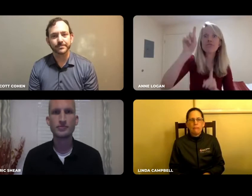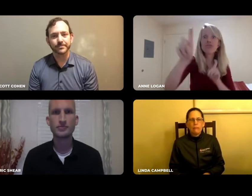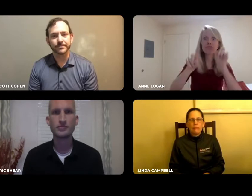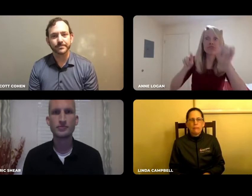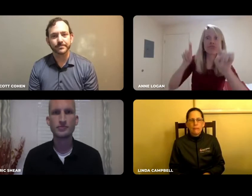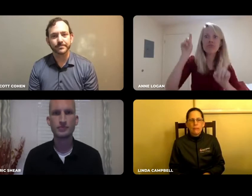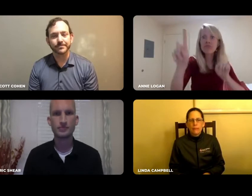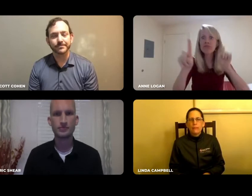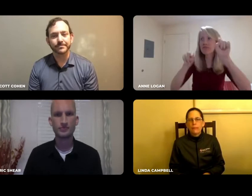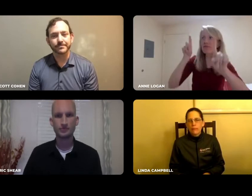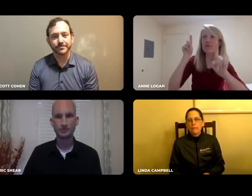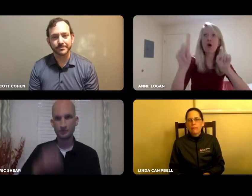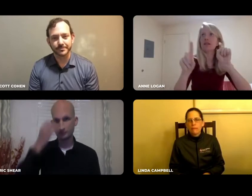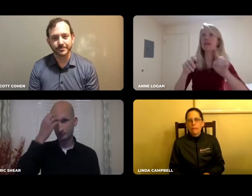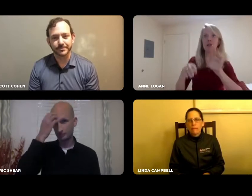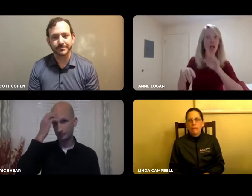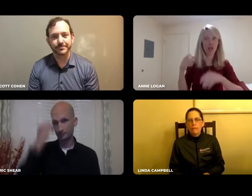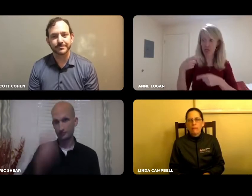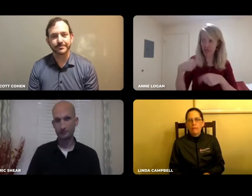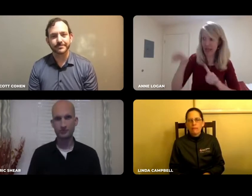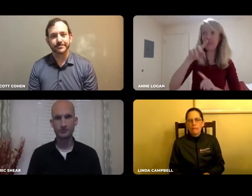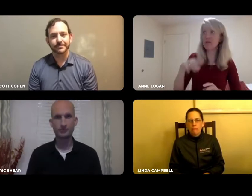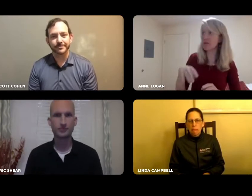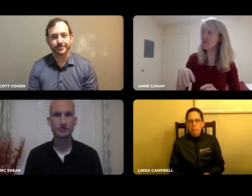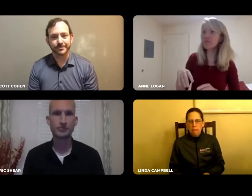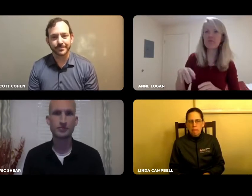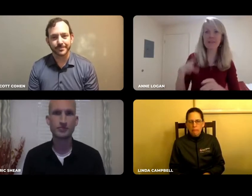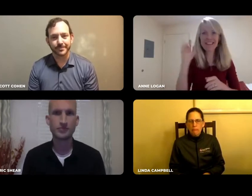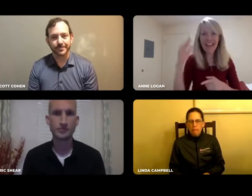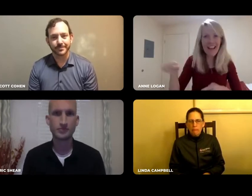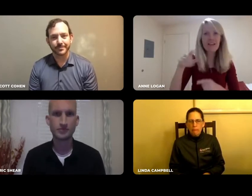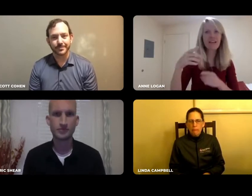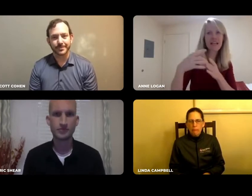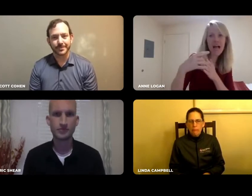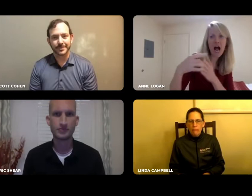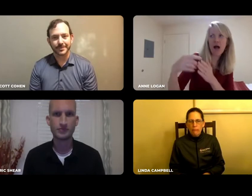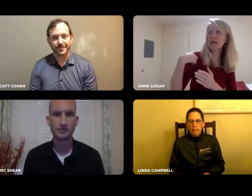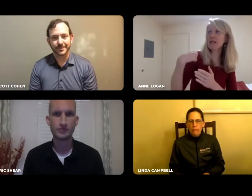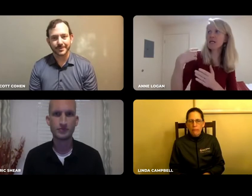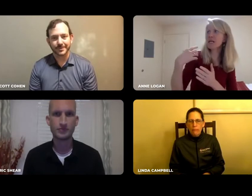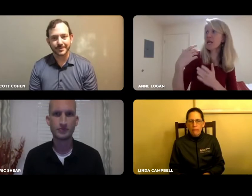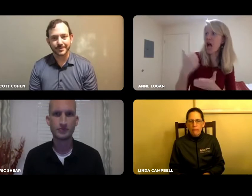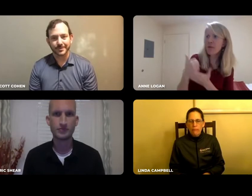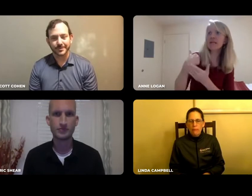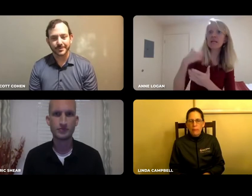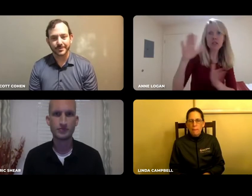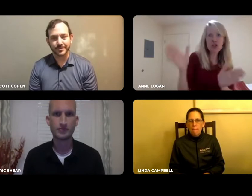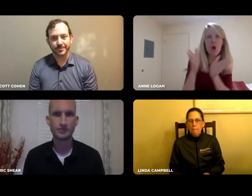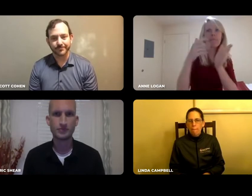Like I said, always asking questions, my family guided me, helped me and encouraged me to read books.